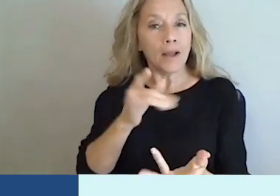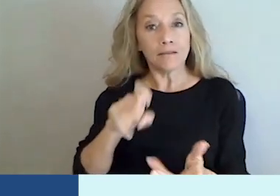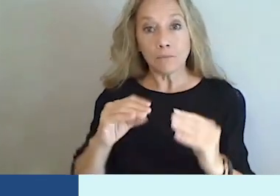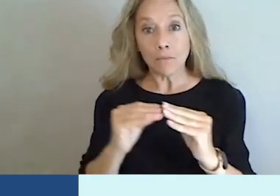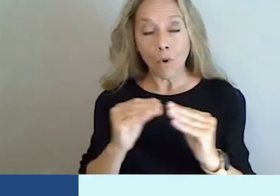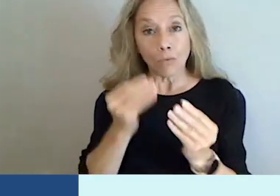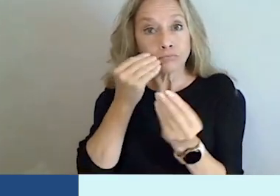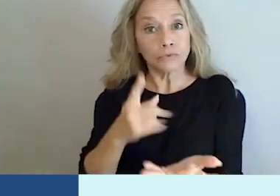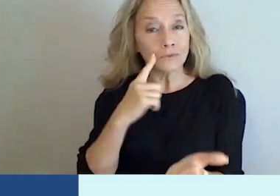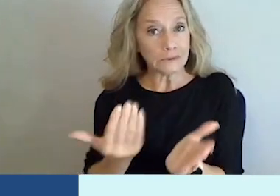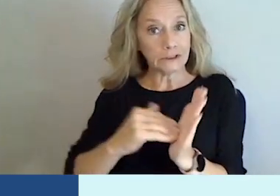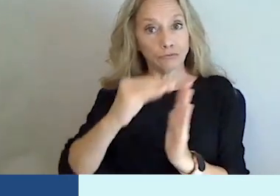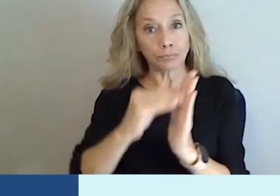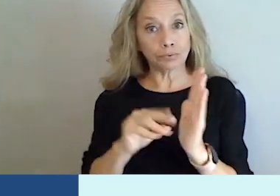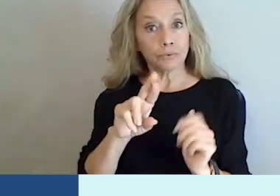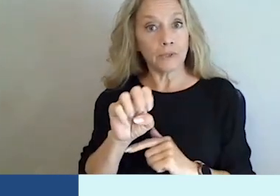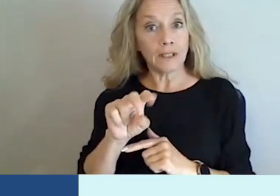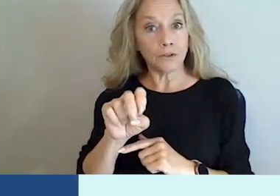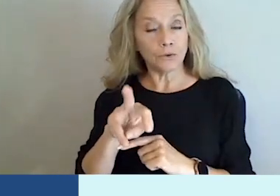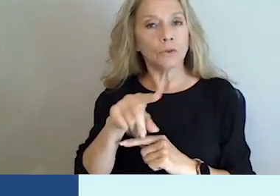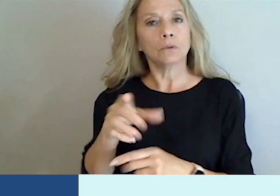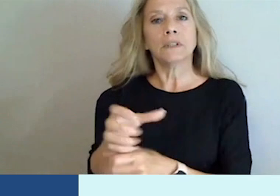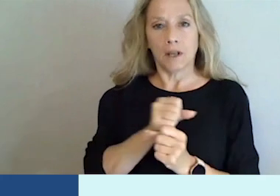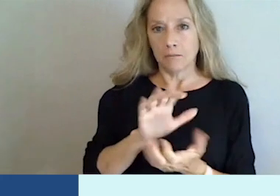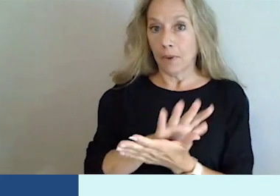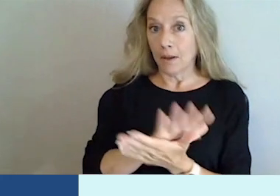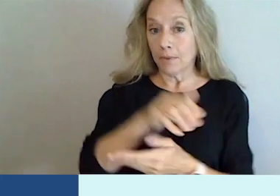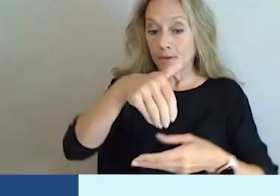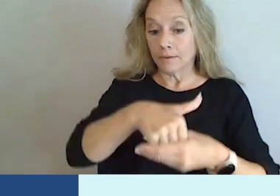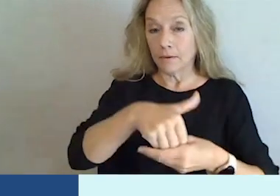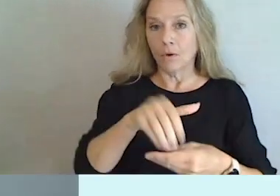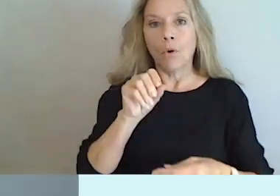your coverage, you will receive either a packet in the mail or a digital notification—depending